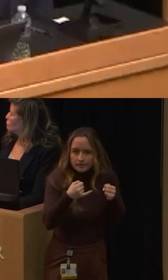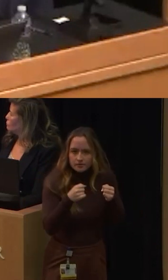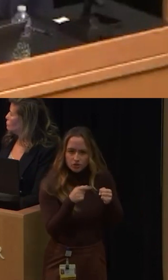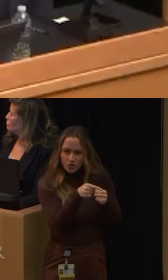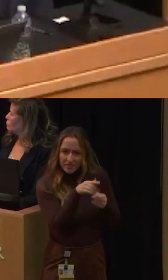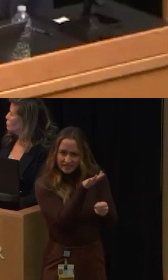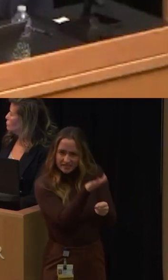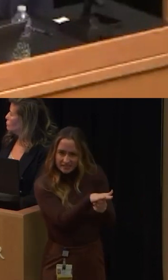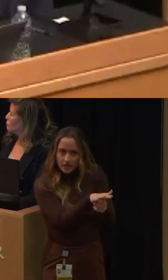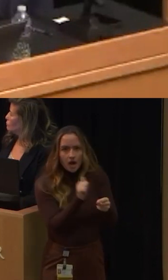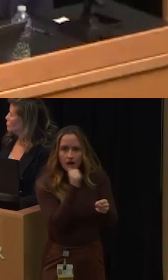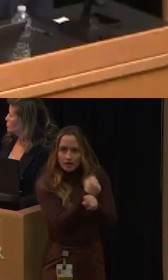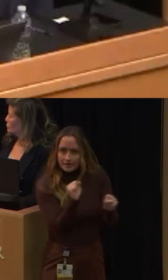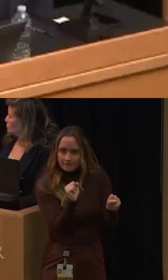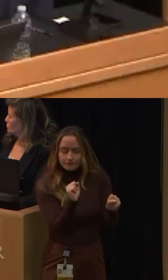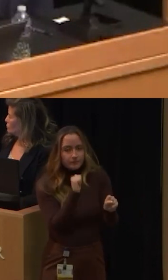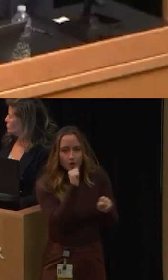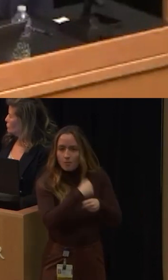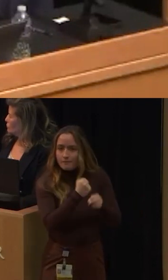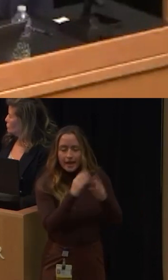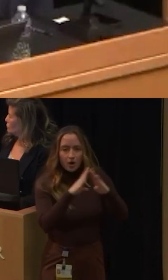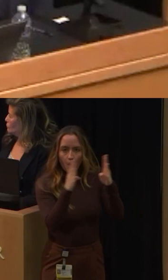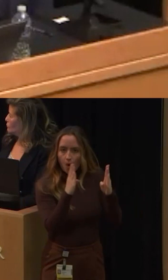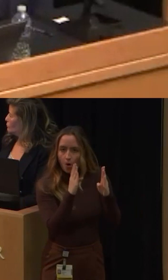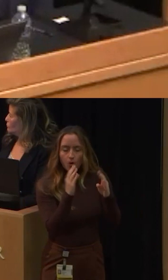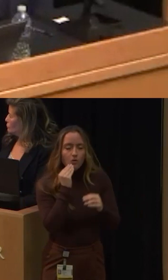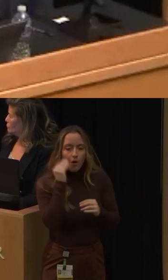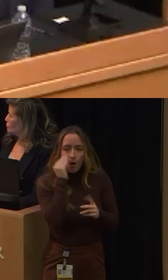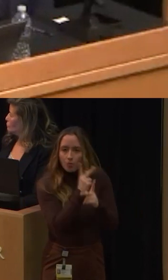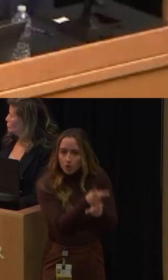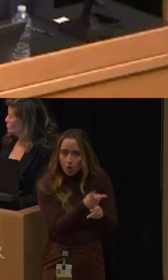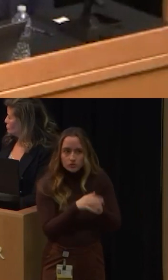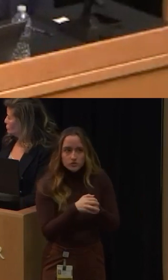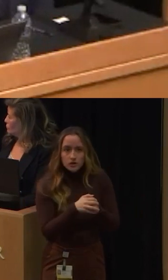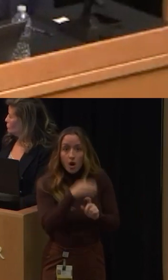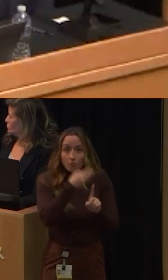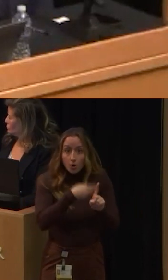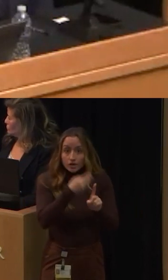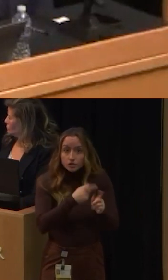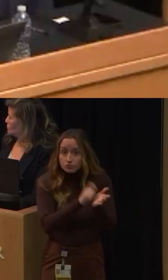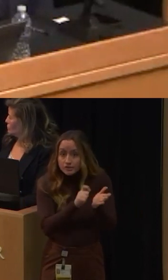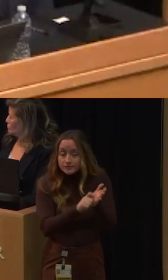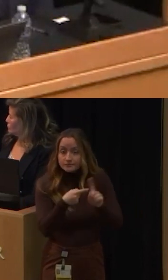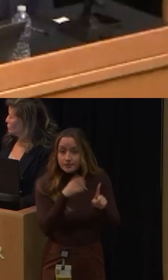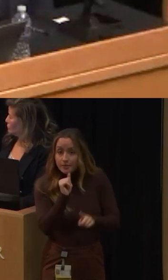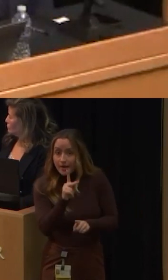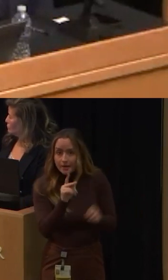that no loans should be made, that no mortgages should be written, that no banks should be involved in those areas,